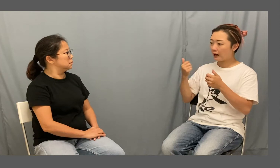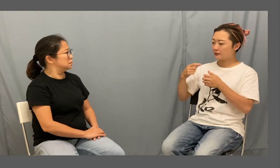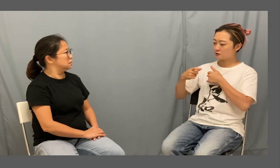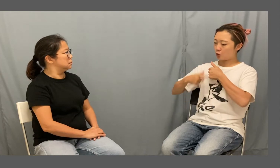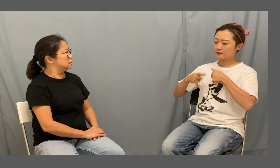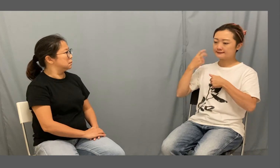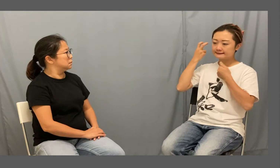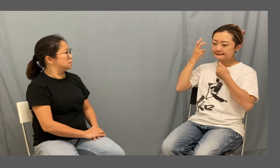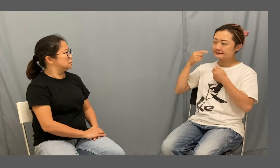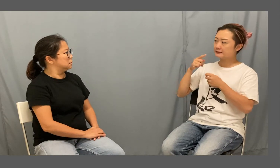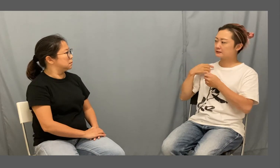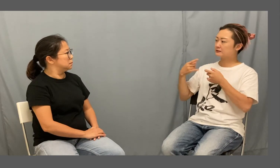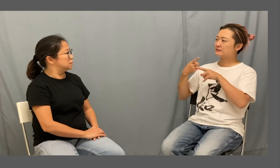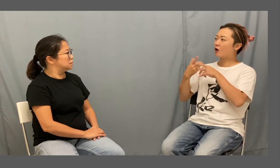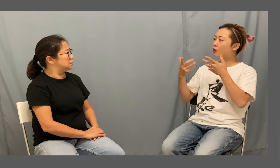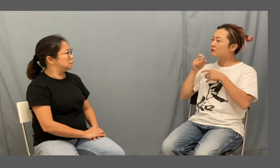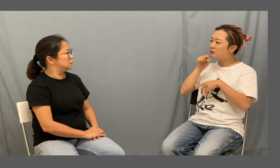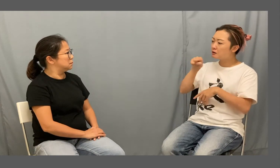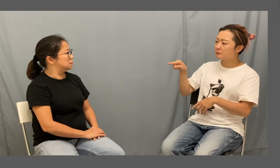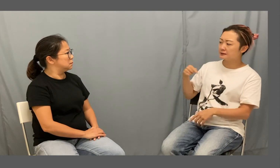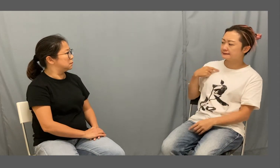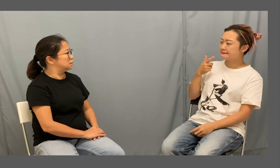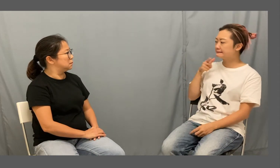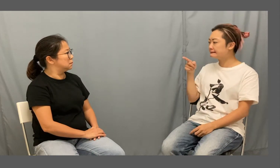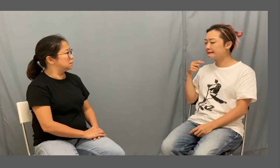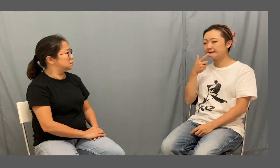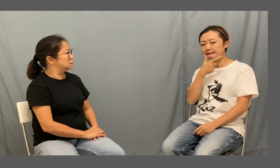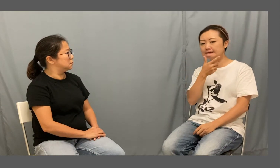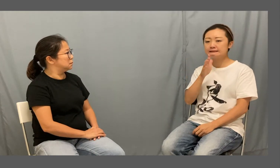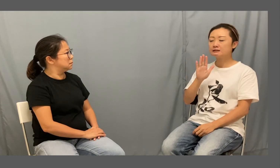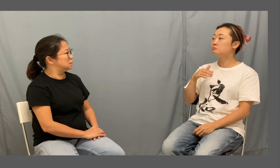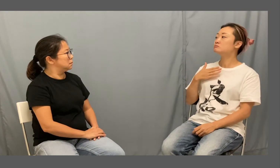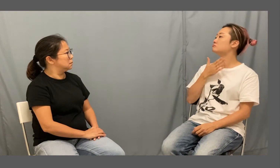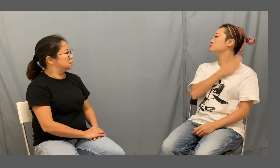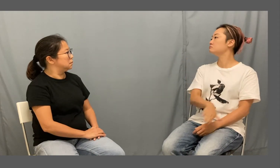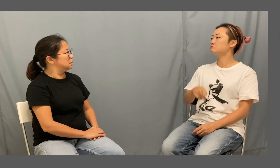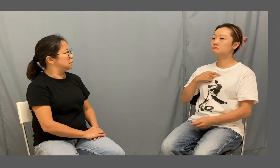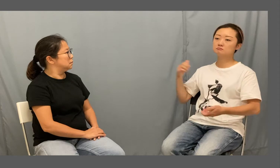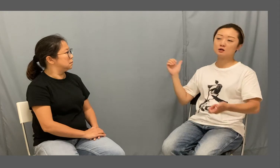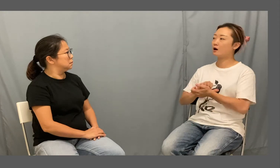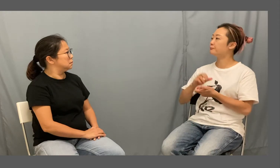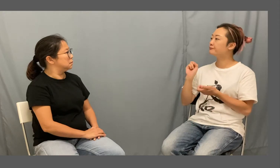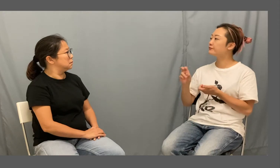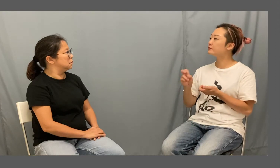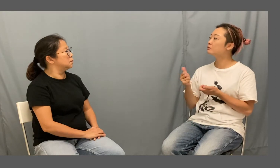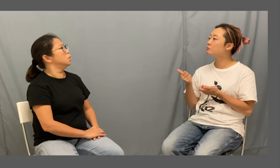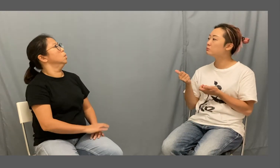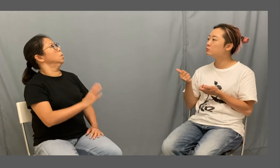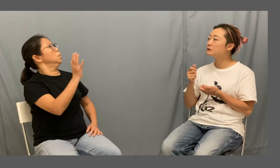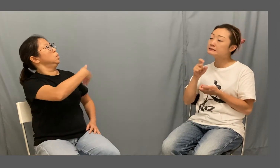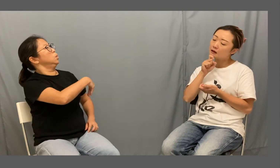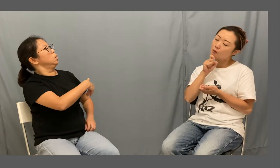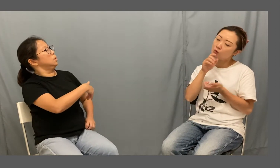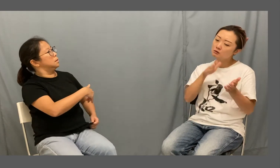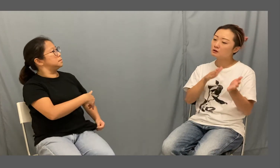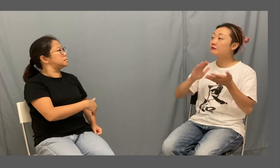We work together for the greater good, putting our personal issues aside We unite Lisa: I see